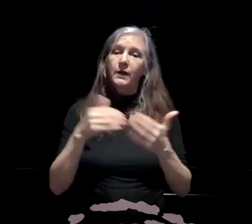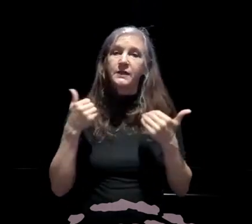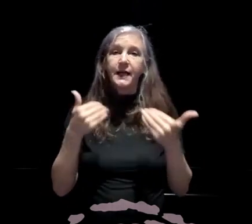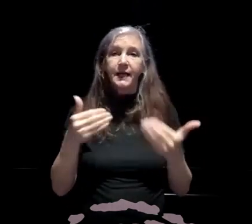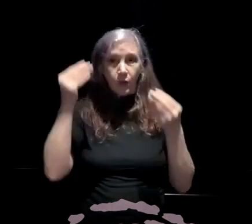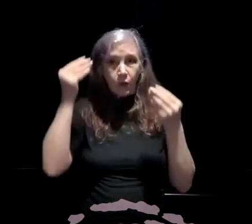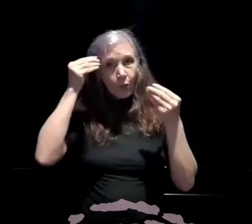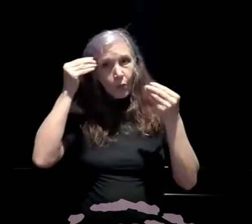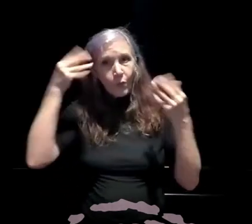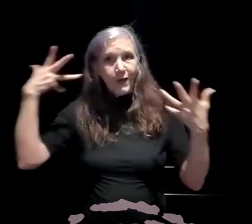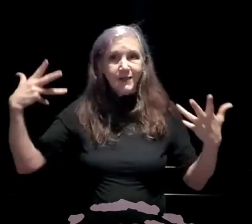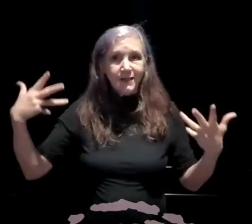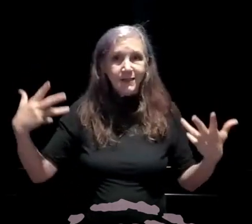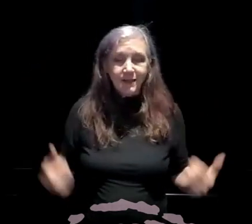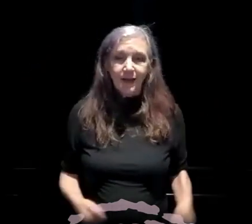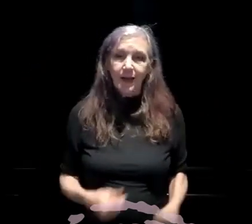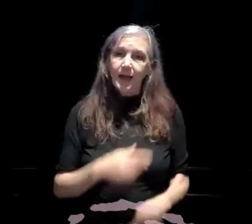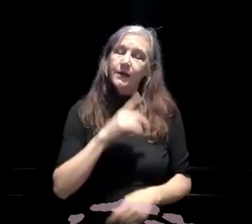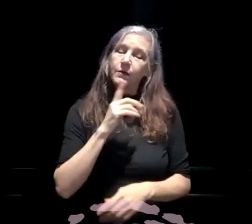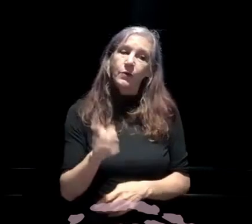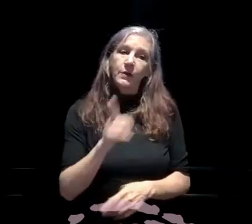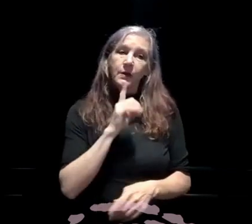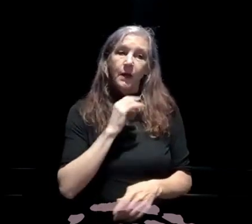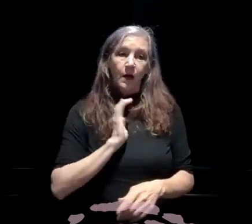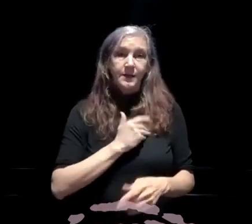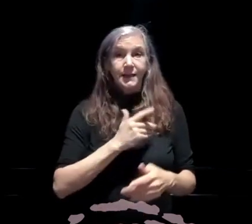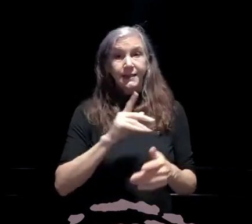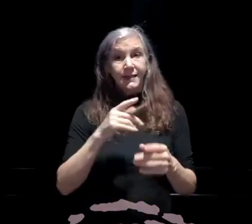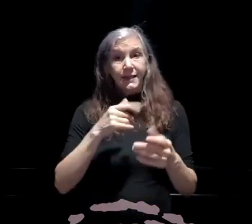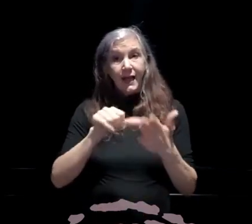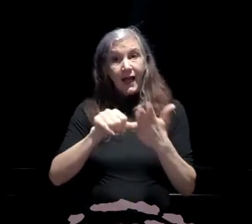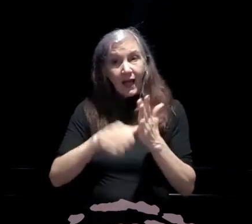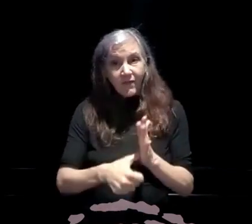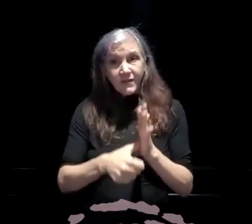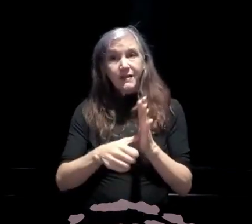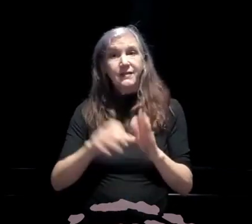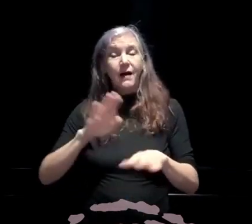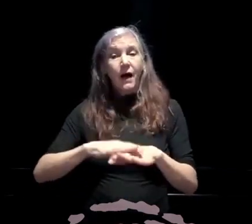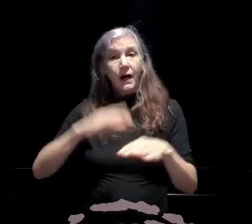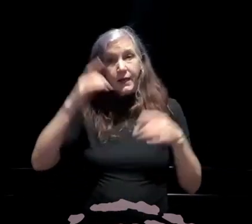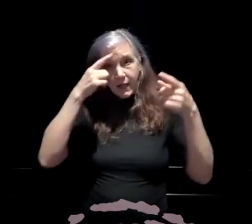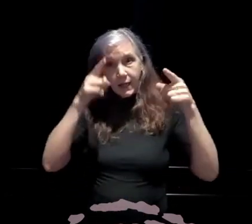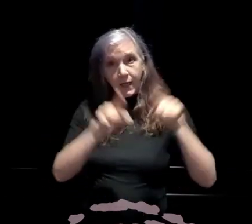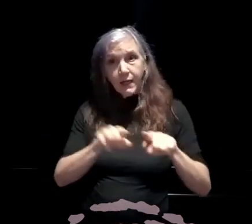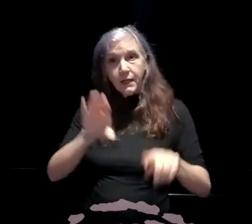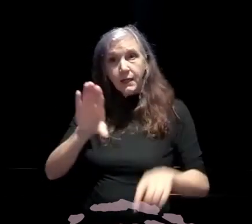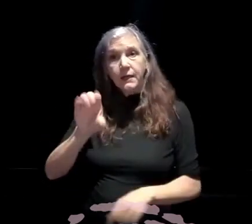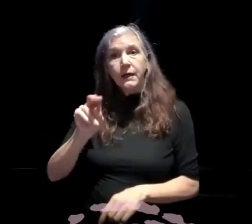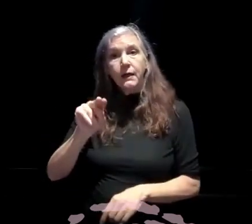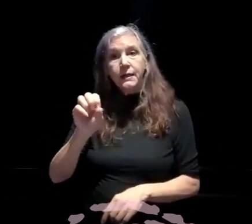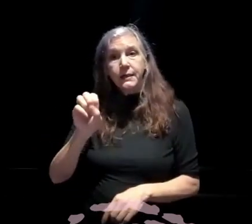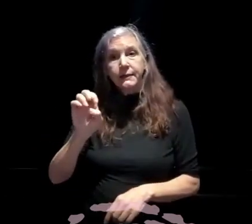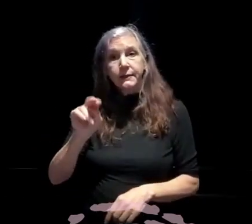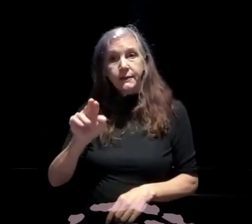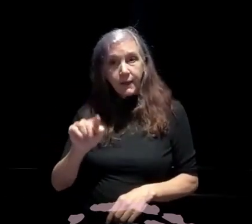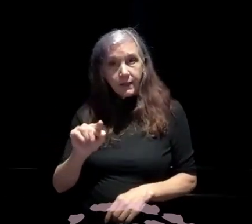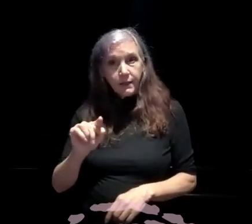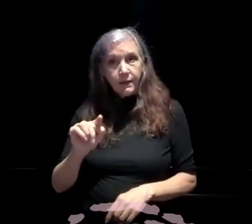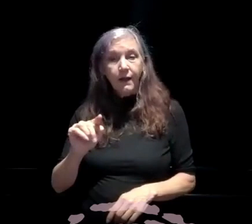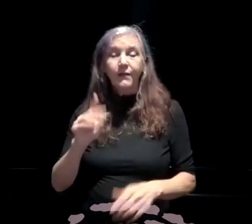For our group, the most impactful part is the emphasis on consent. Through upstream arts, our students learned the power of choice.